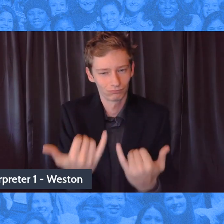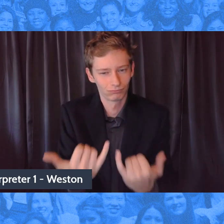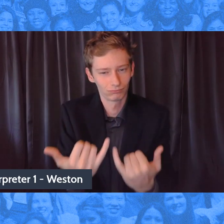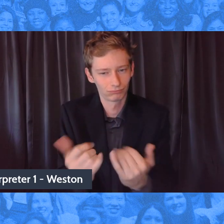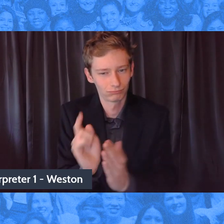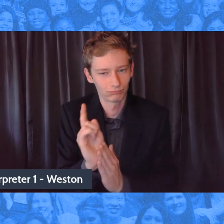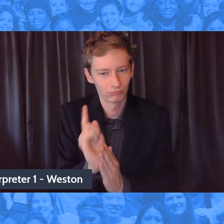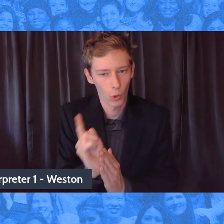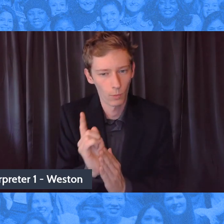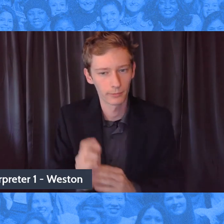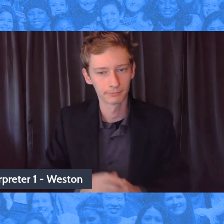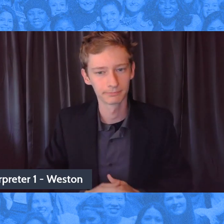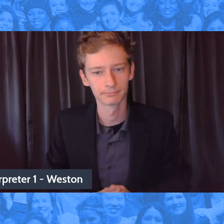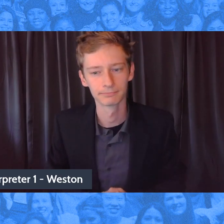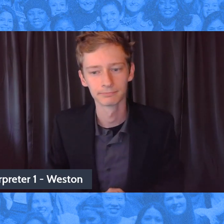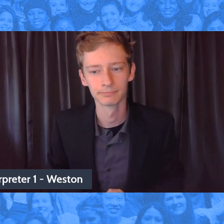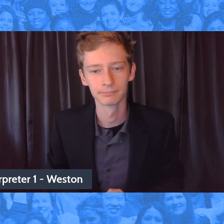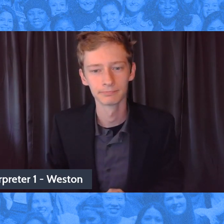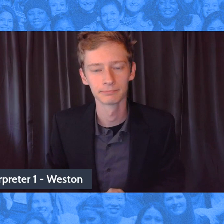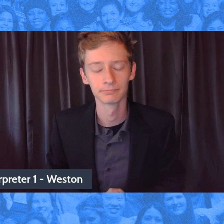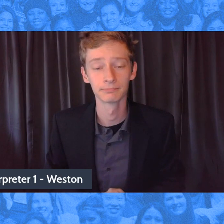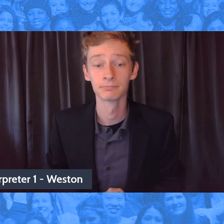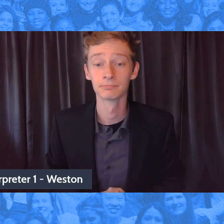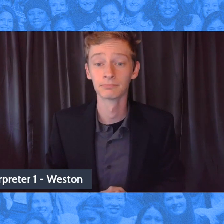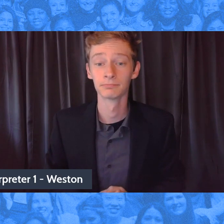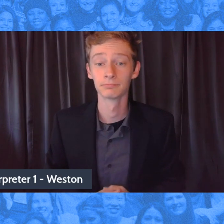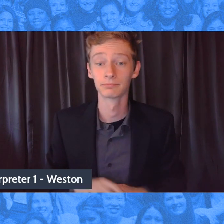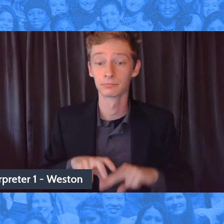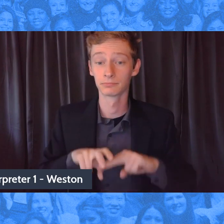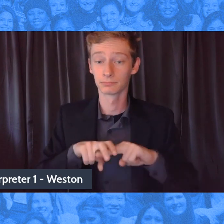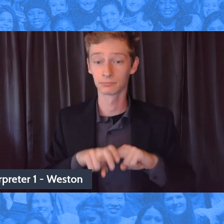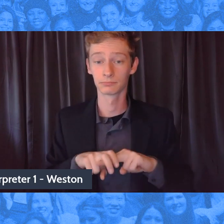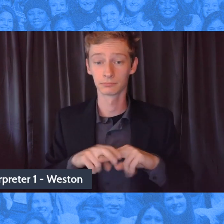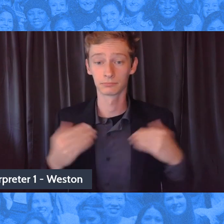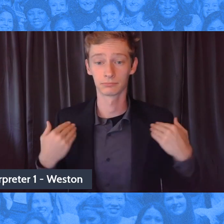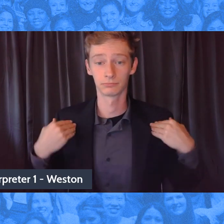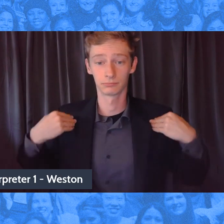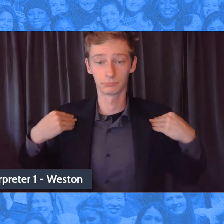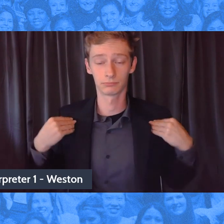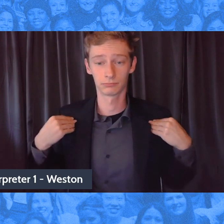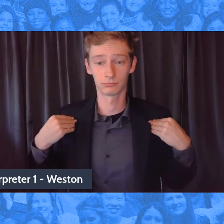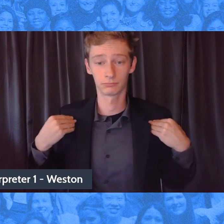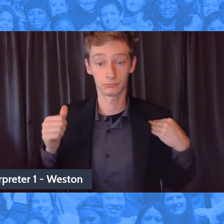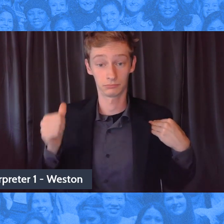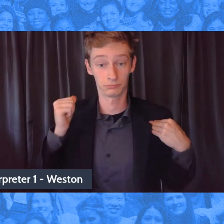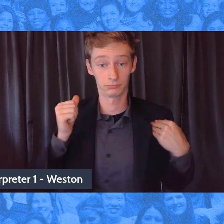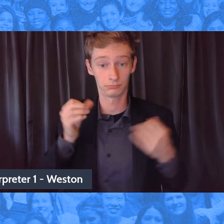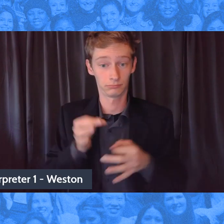Well, if you can adjust your posture ever so slightly to make sure that your spine is aligned,